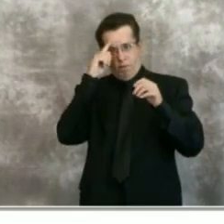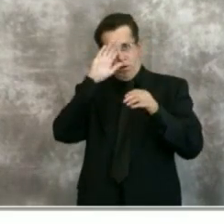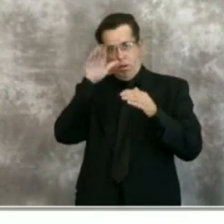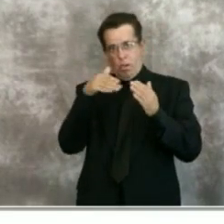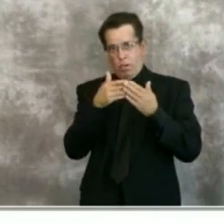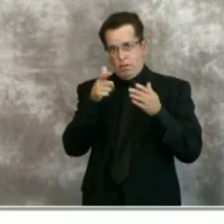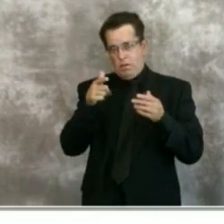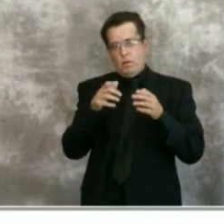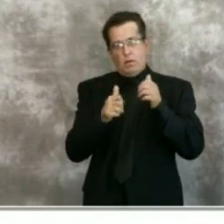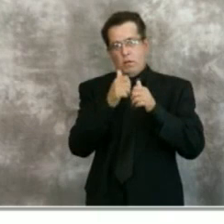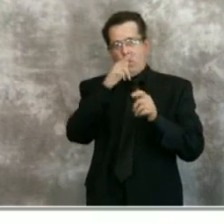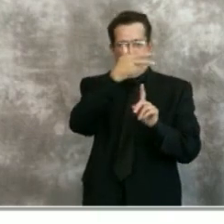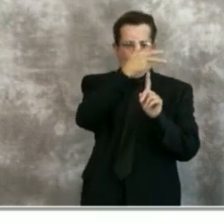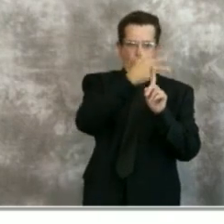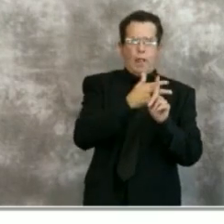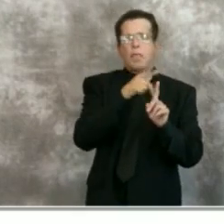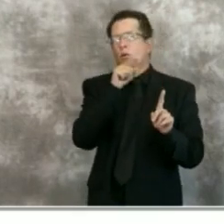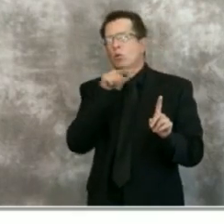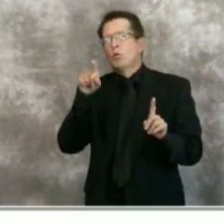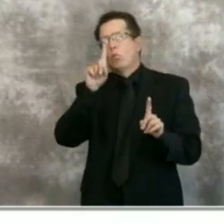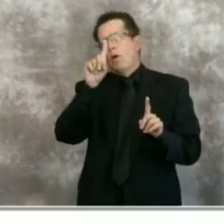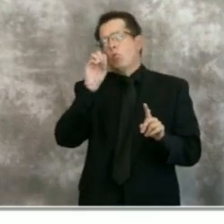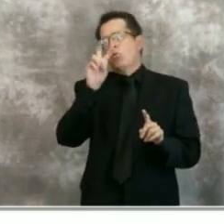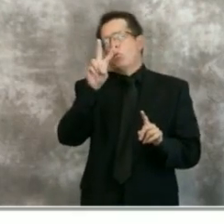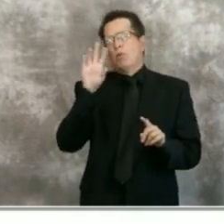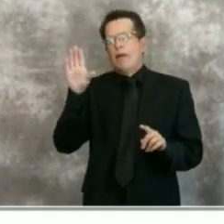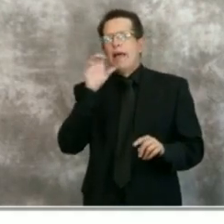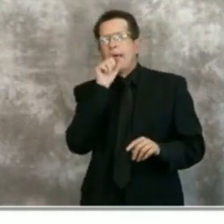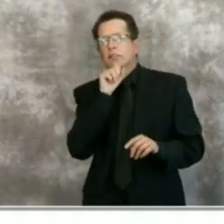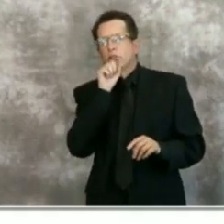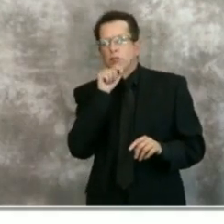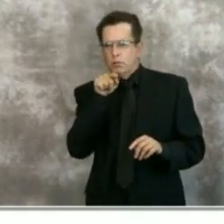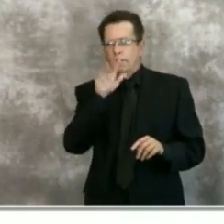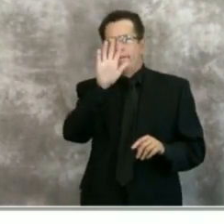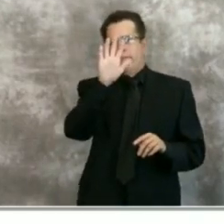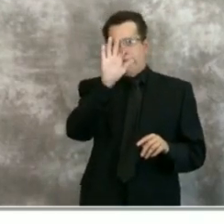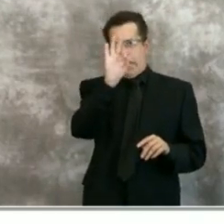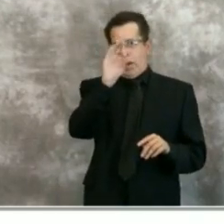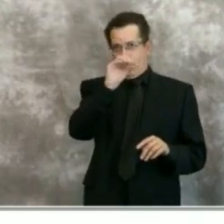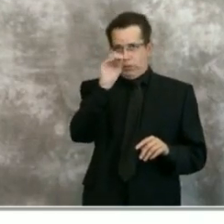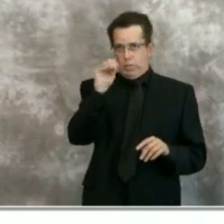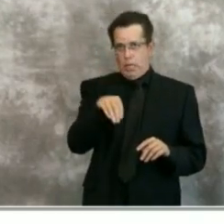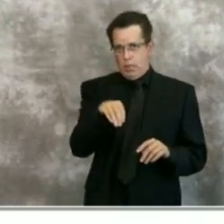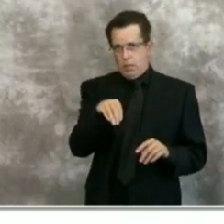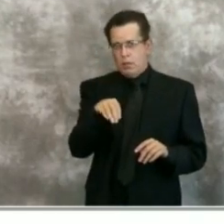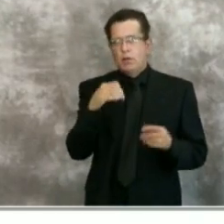DEATHS REPORTED YESTERDAY. THE AGE RANGE FOR OUR THE NEXT FOR OUR ALL OF THE CASES IS FROM